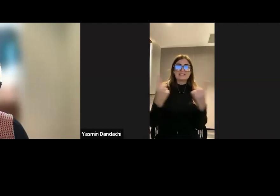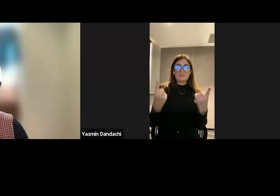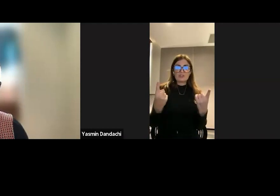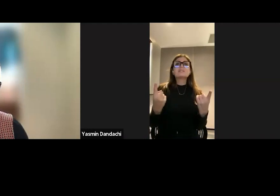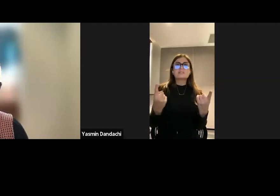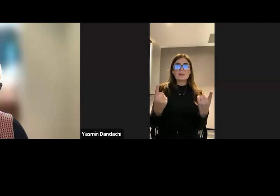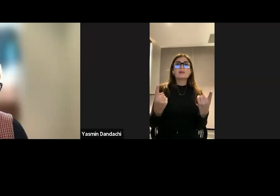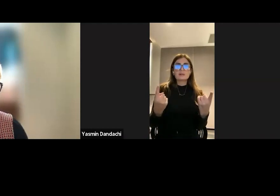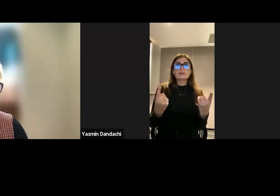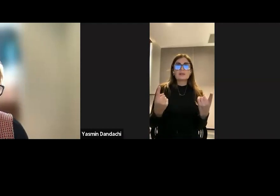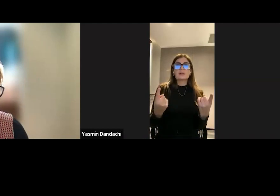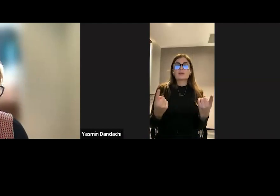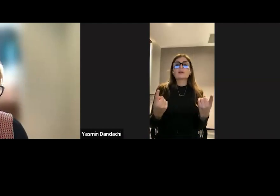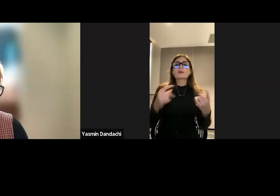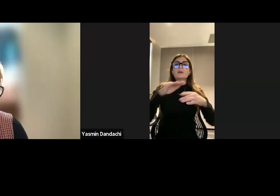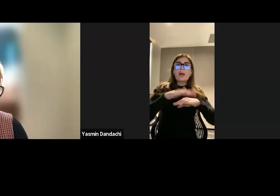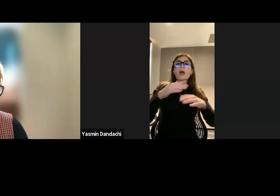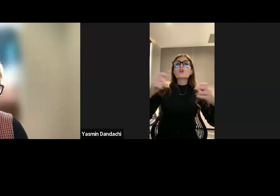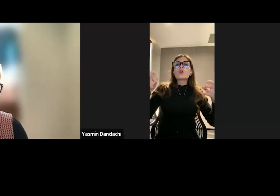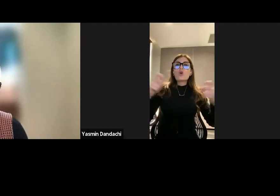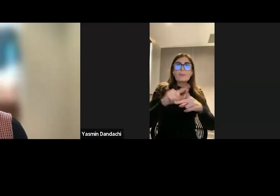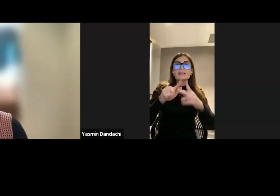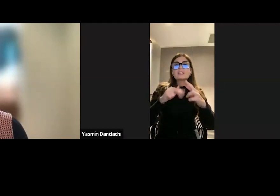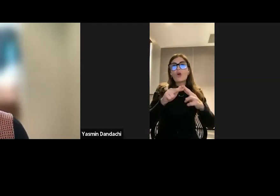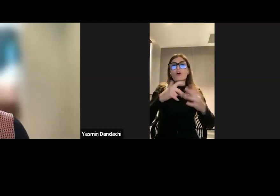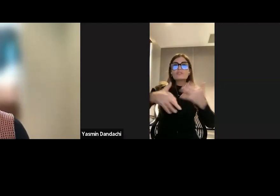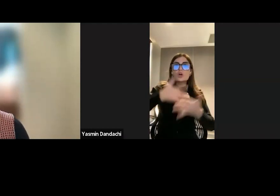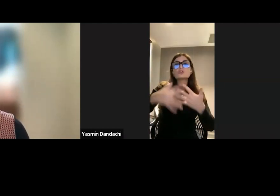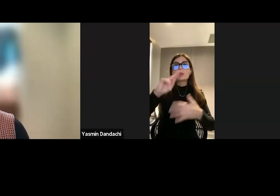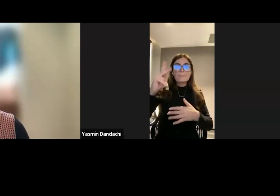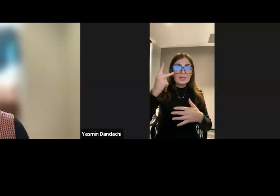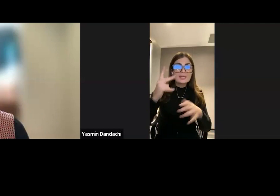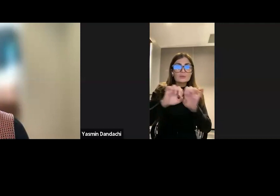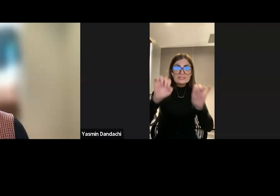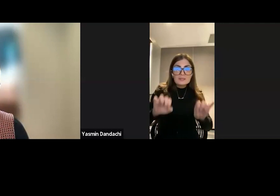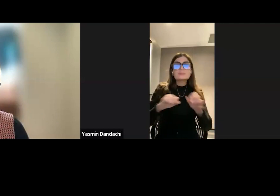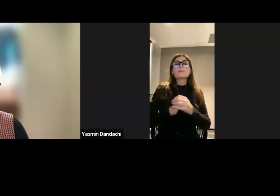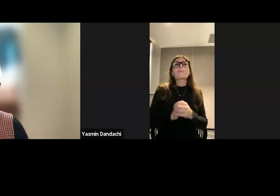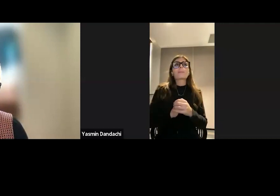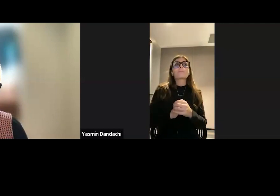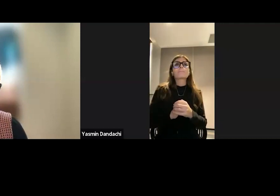are around the complexity of social and political systems, systems that are fluid and negotiable,